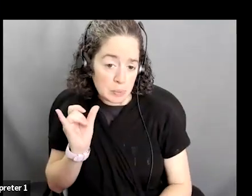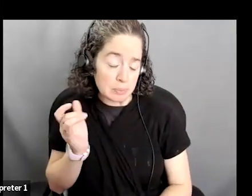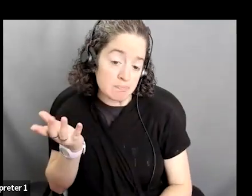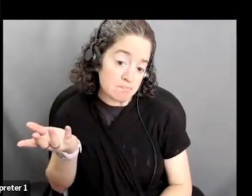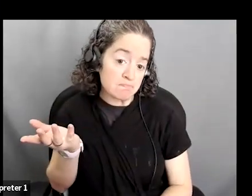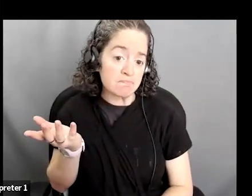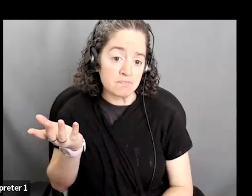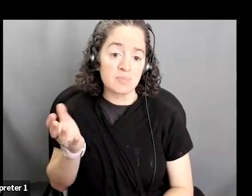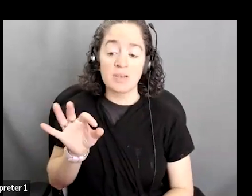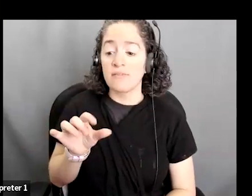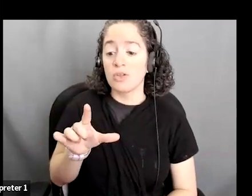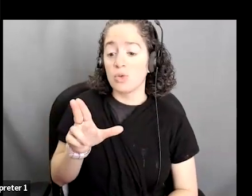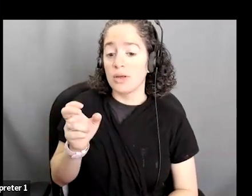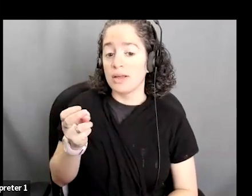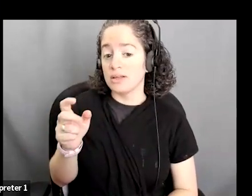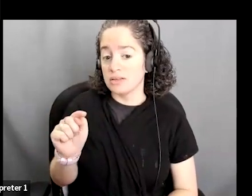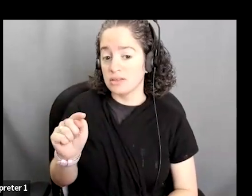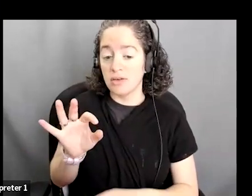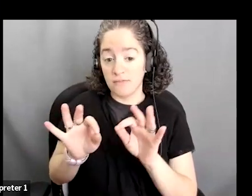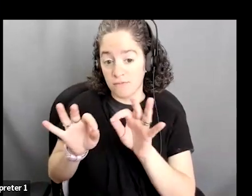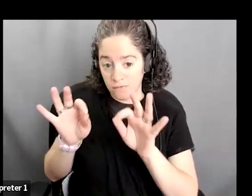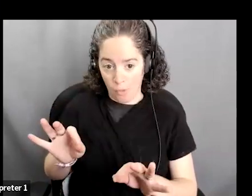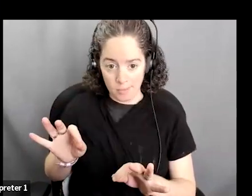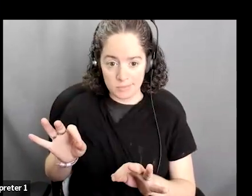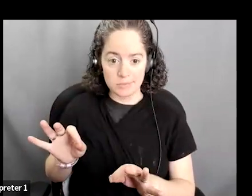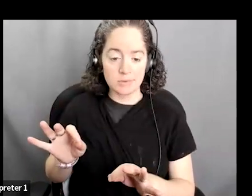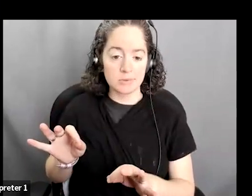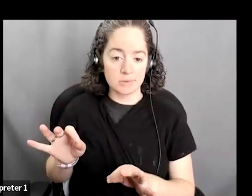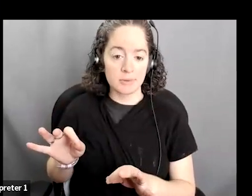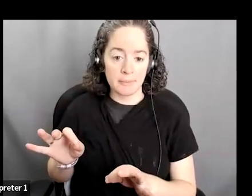Fluent Forms, I had worked with Fluent Forms on fluent